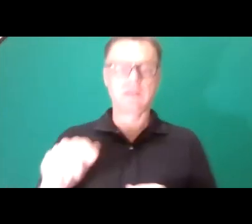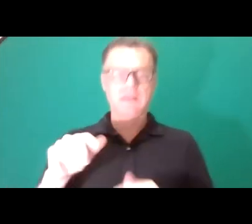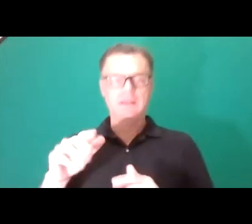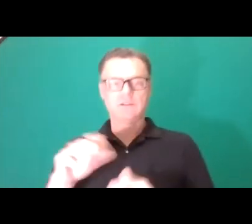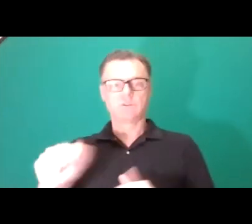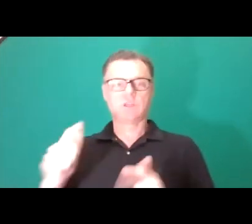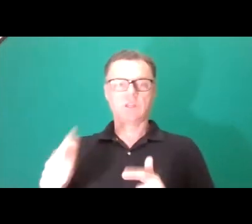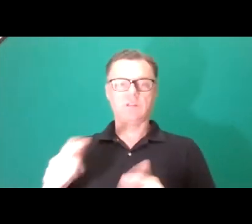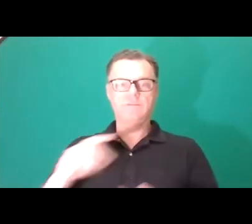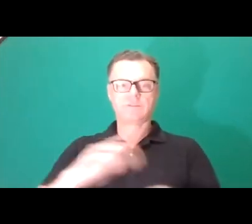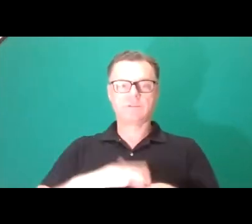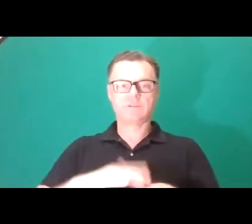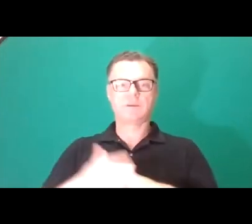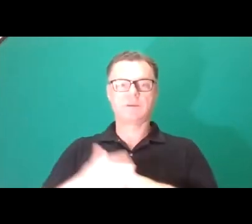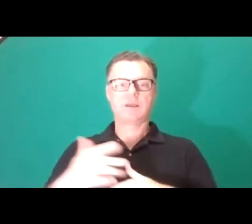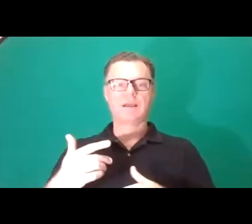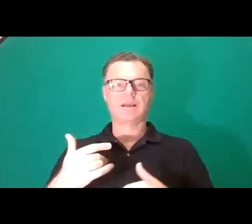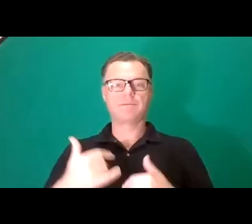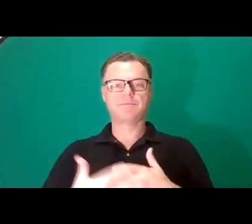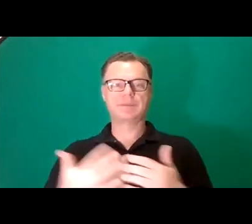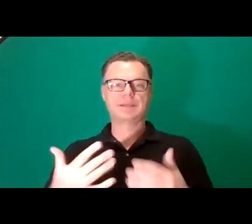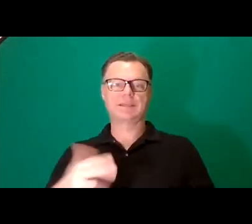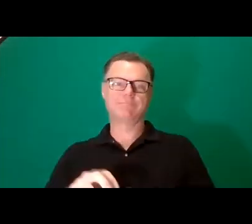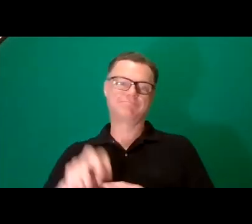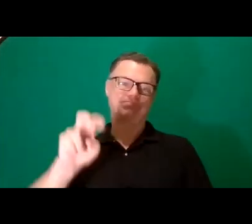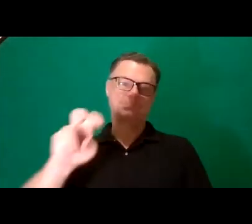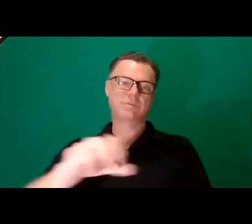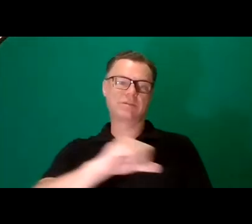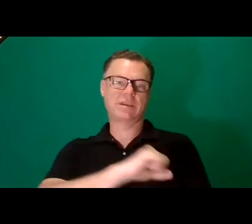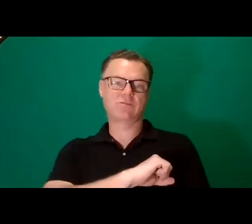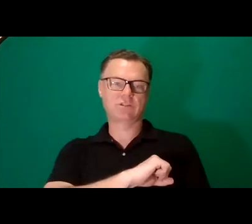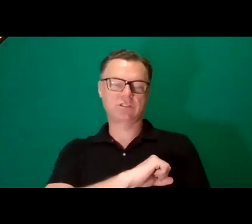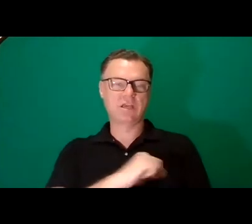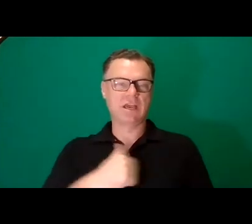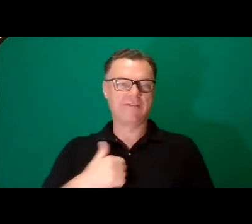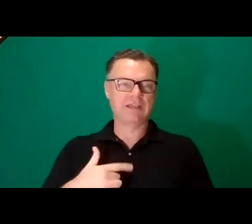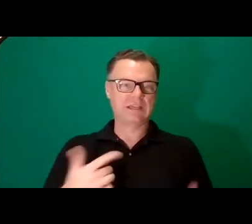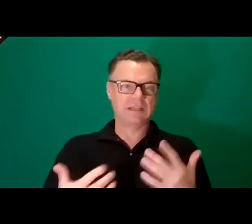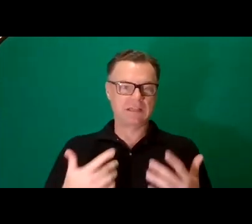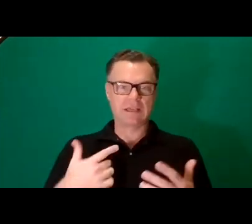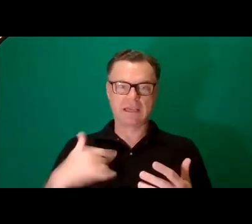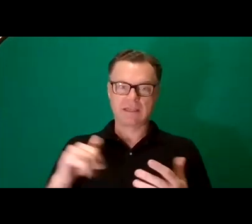very vulnerable to let people know about it but it's either I do it, I come out with it,